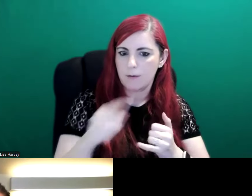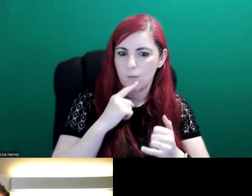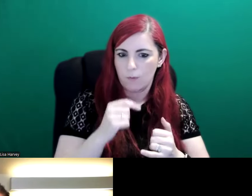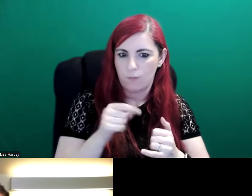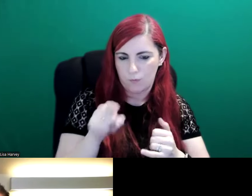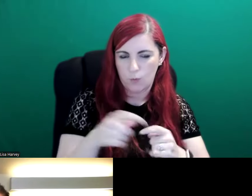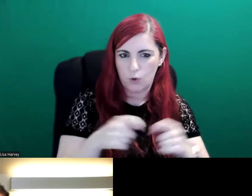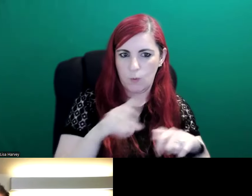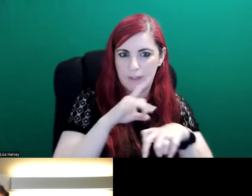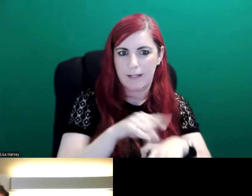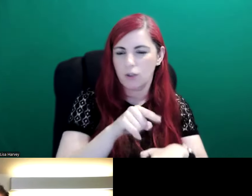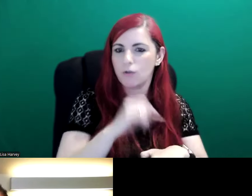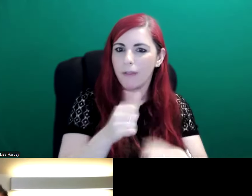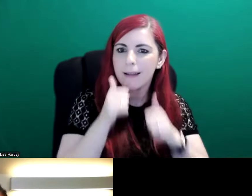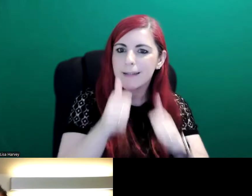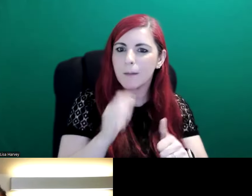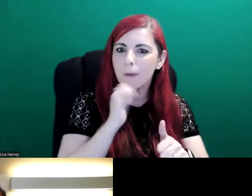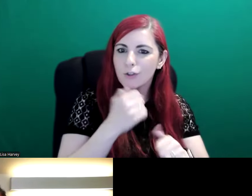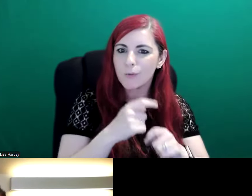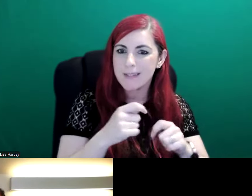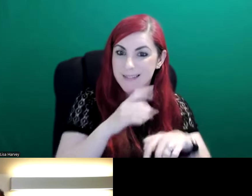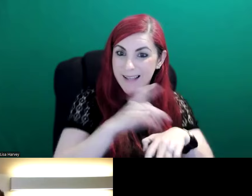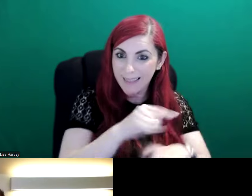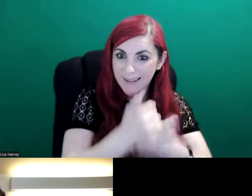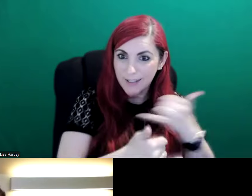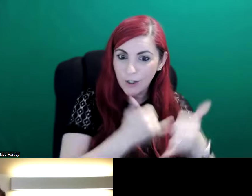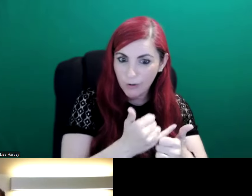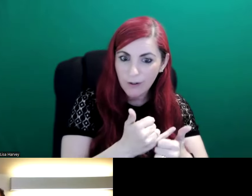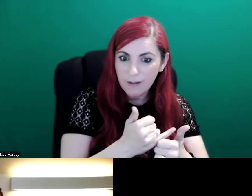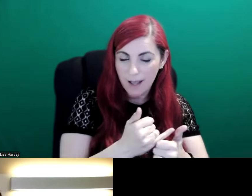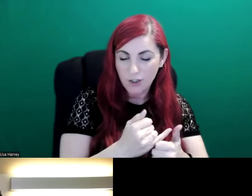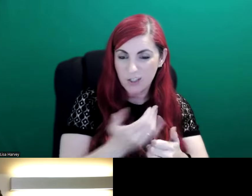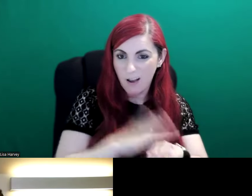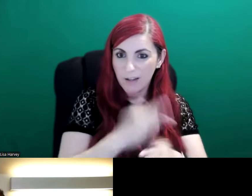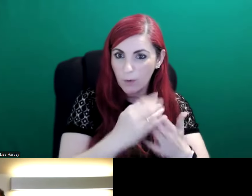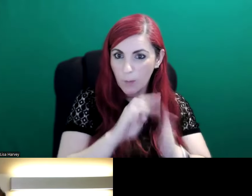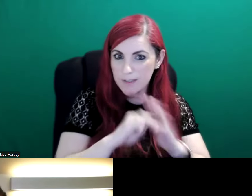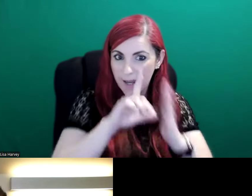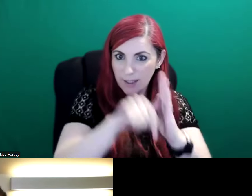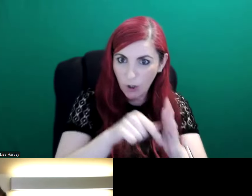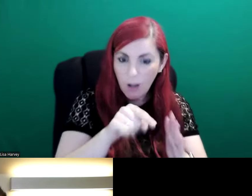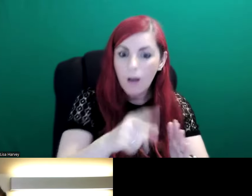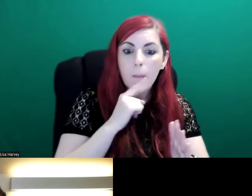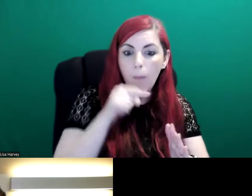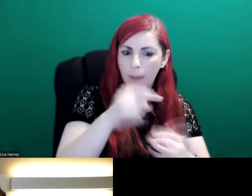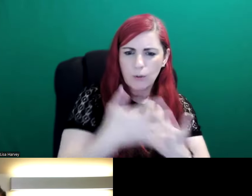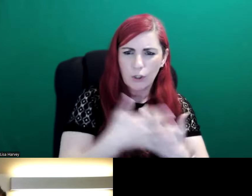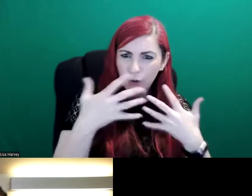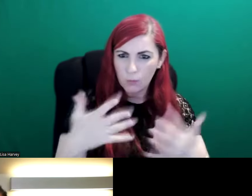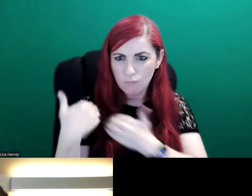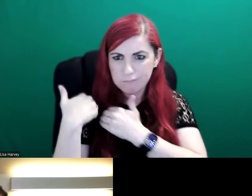1943 she died in 1944 that was a huge undertaking on the part of those, those artists